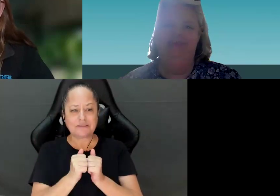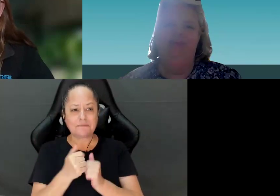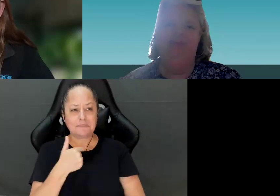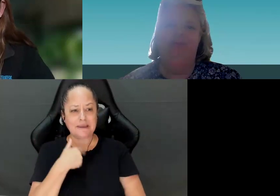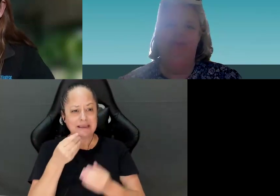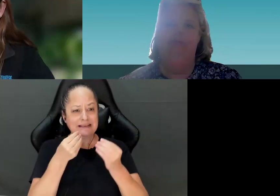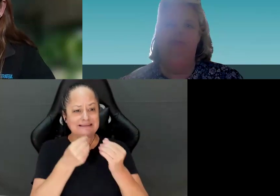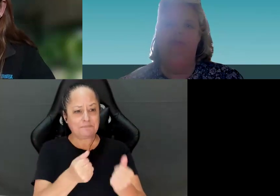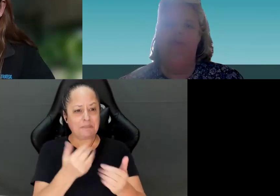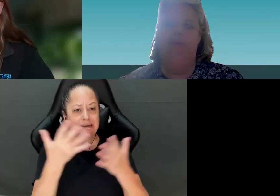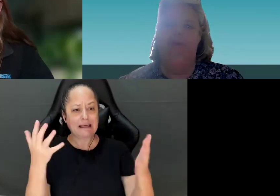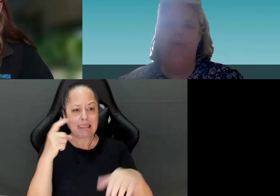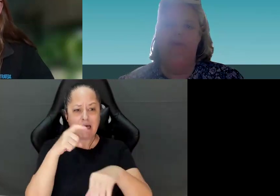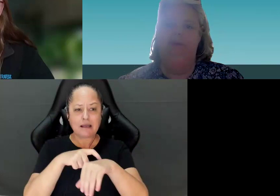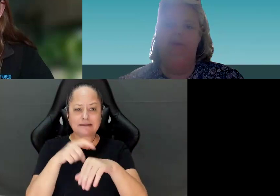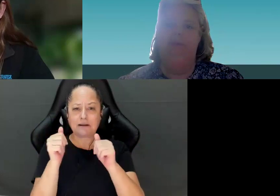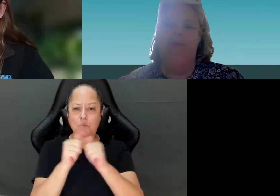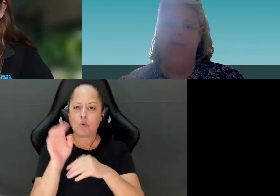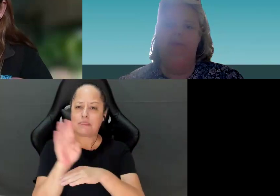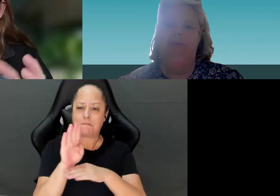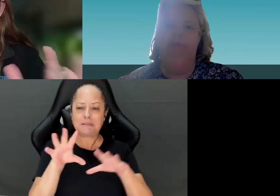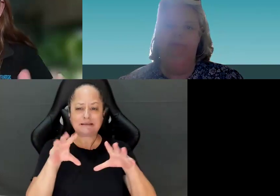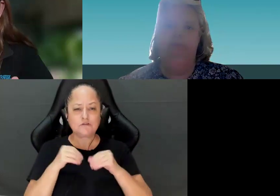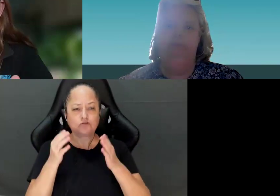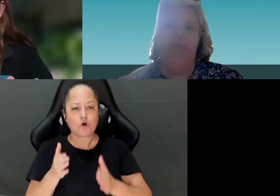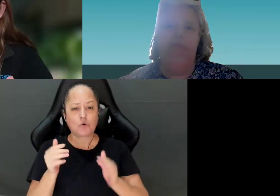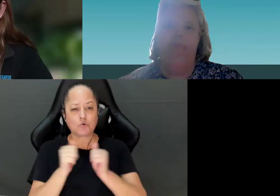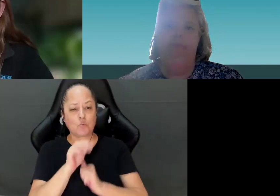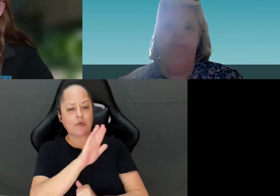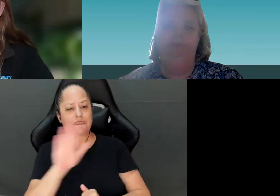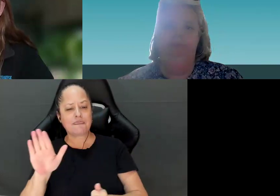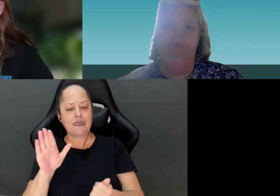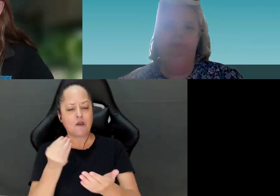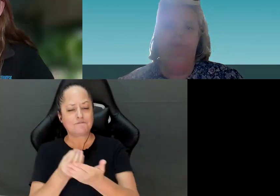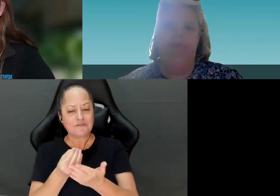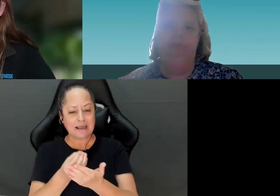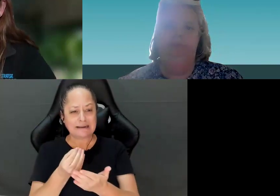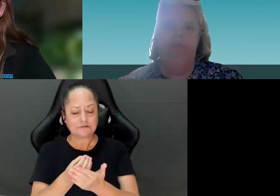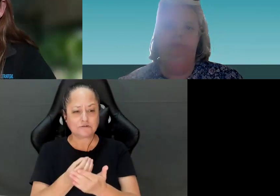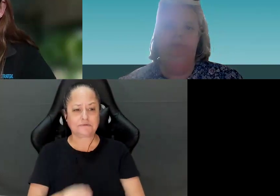a lot of time with the business owners and financials.